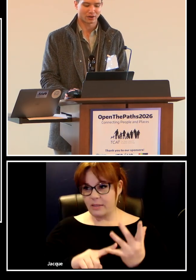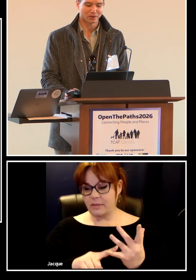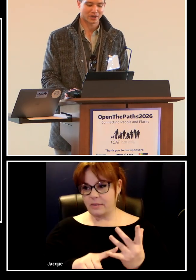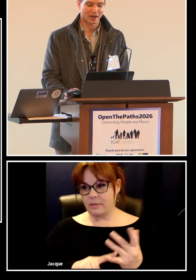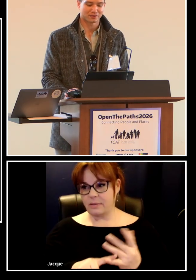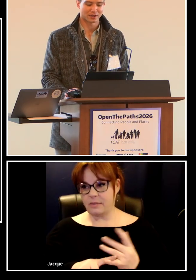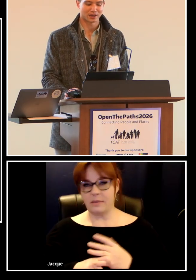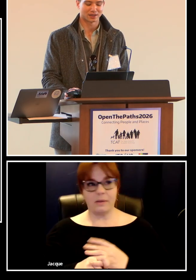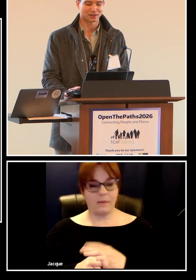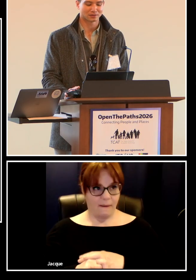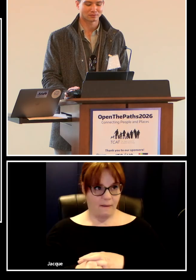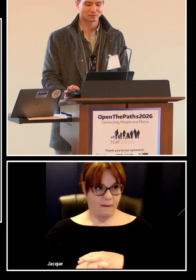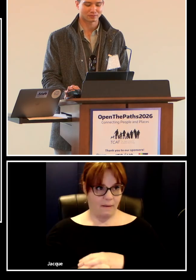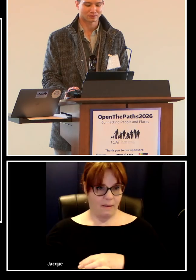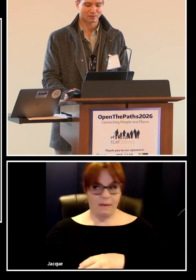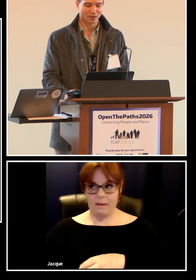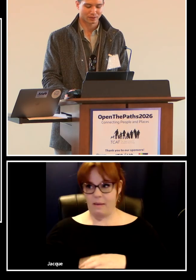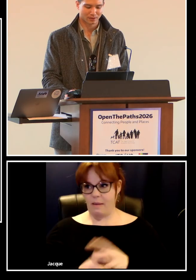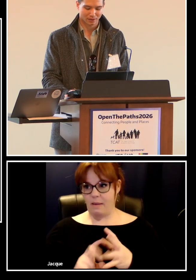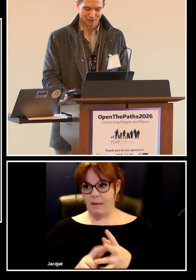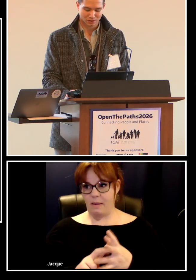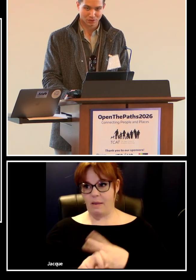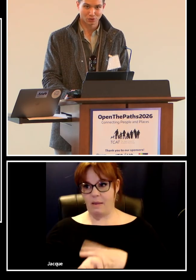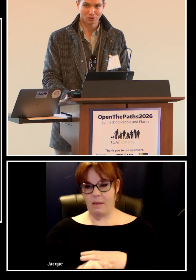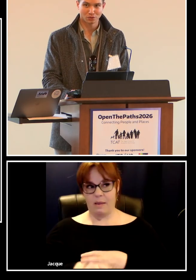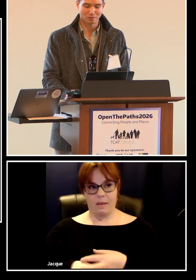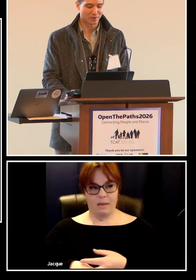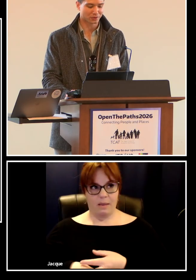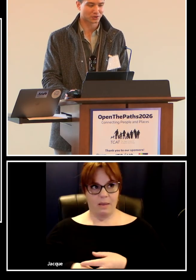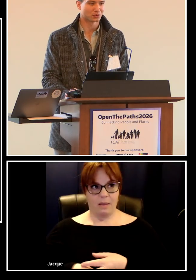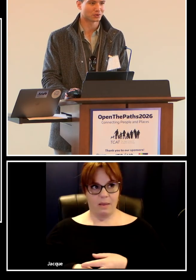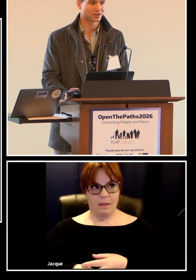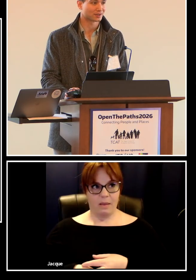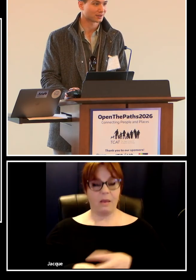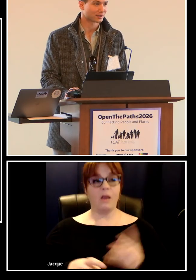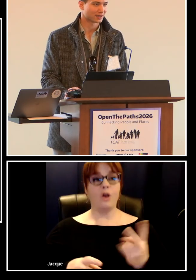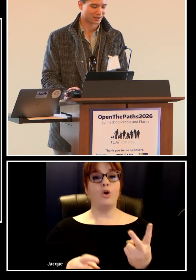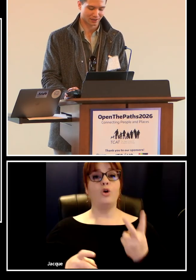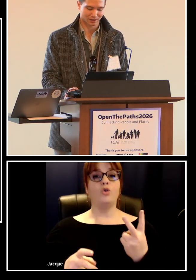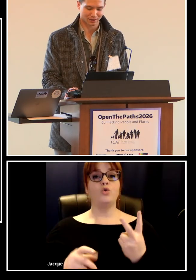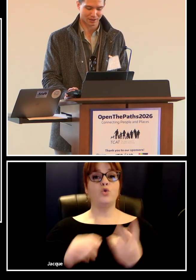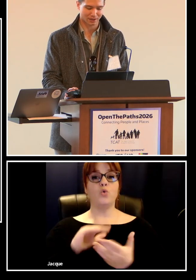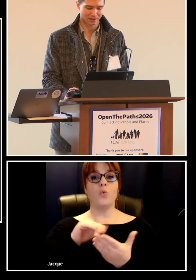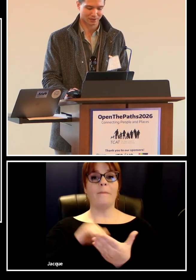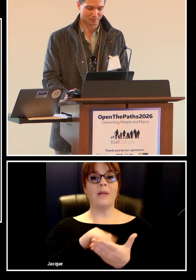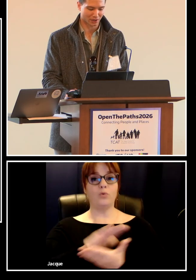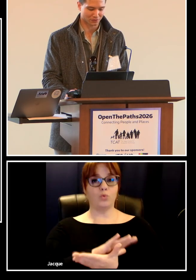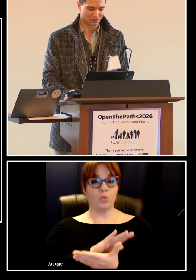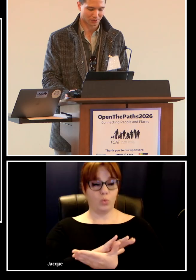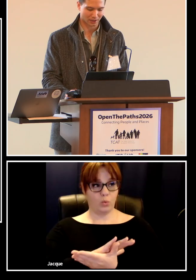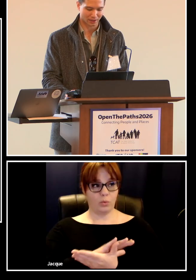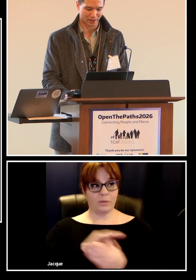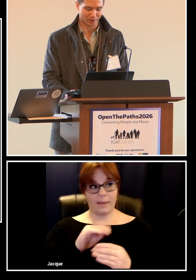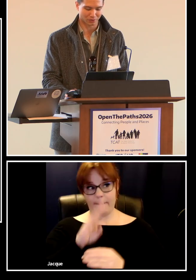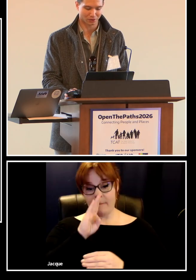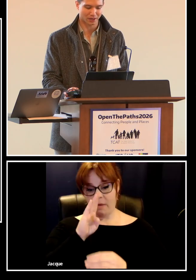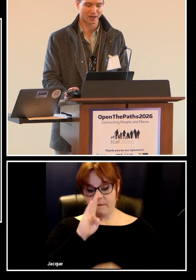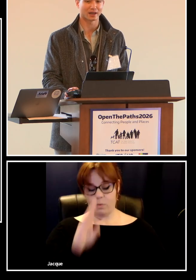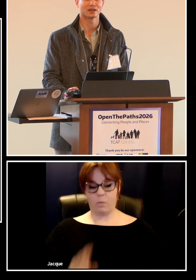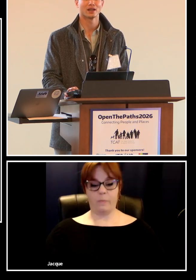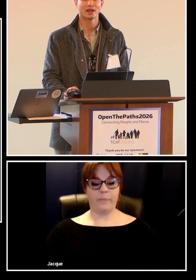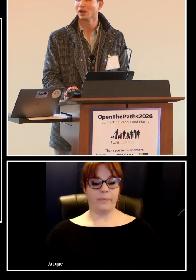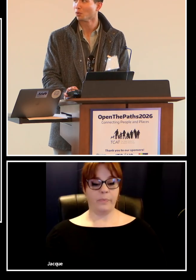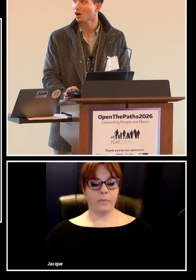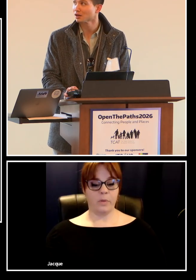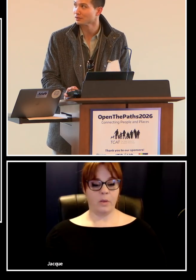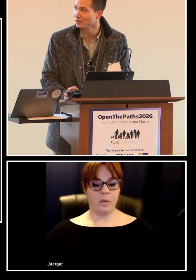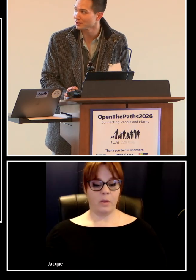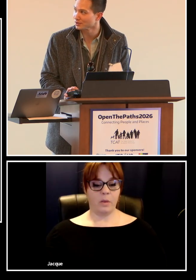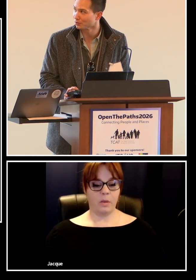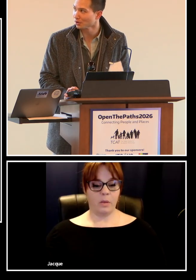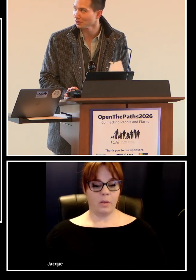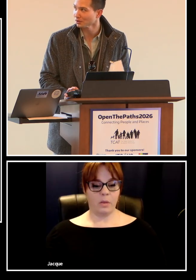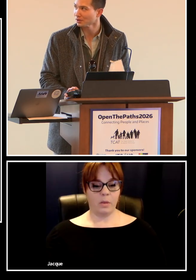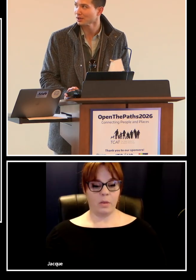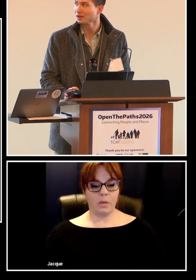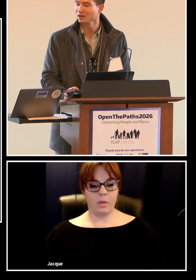All right, we have uh two middle schools in Bellevue and we're looking at a walk versus a roll